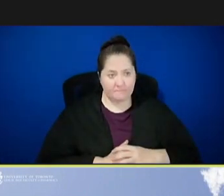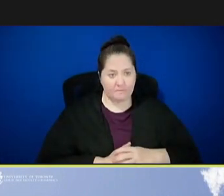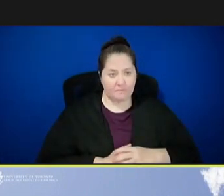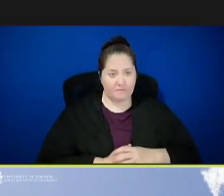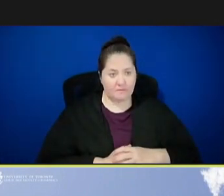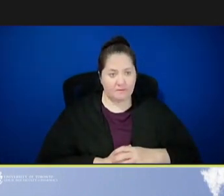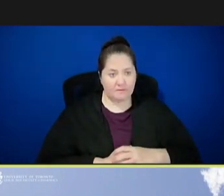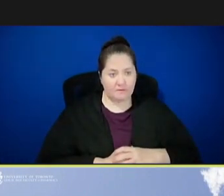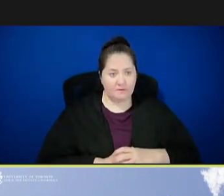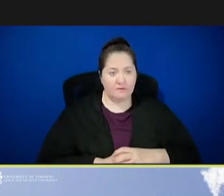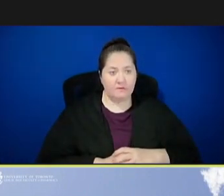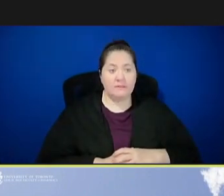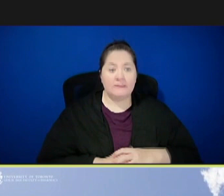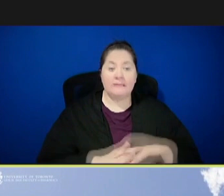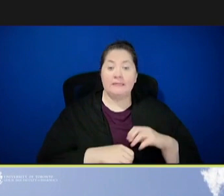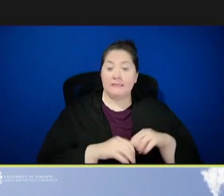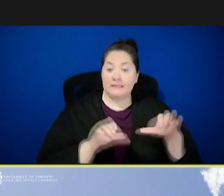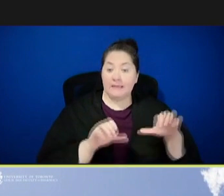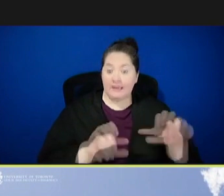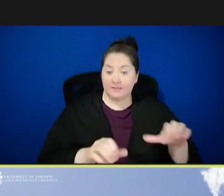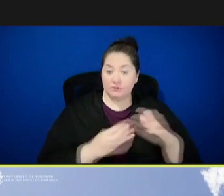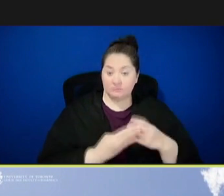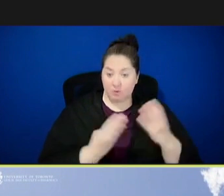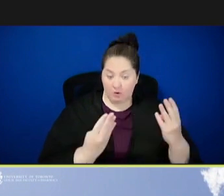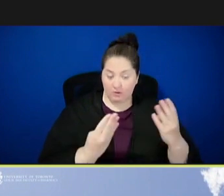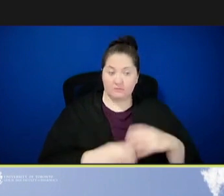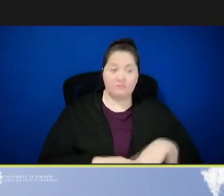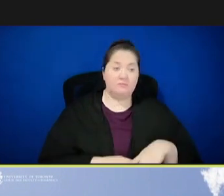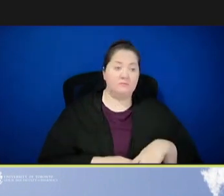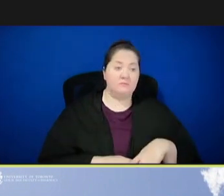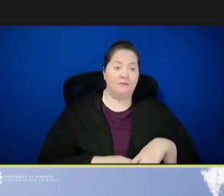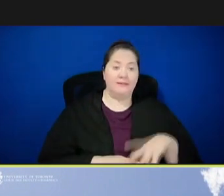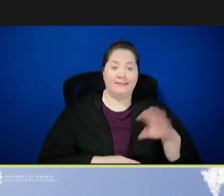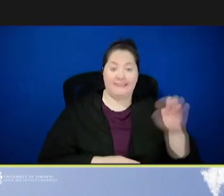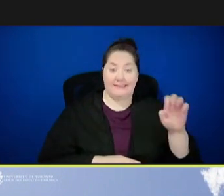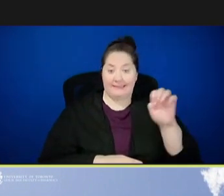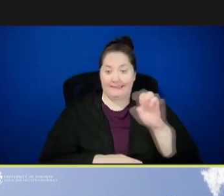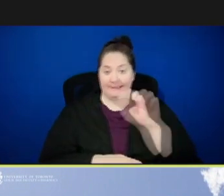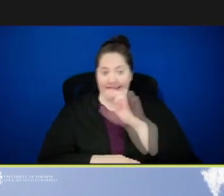So here's CARD in action, same stuff. The four Es are across the top. You're educating people,